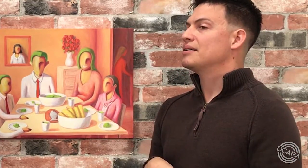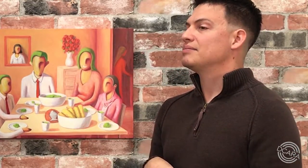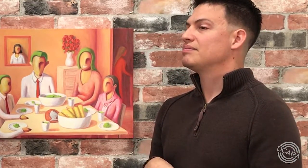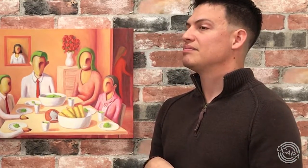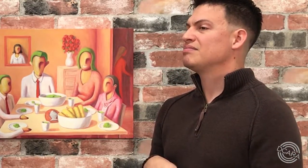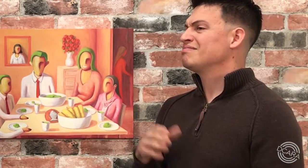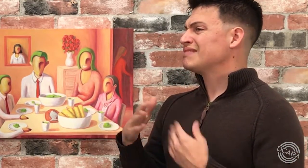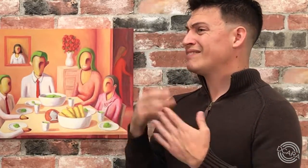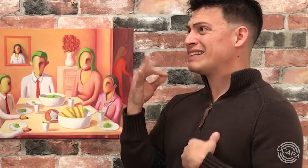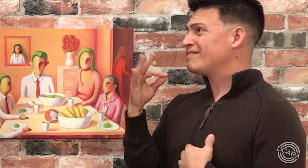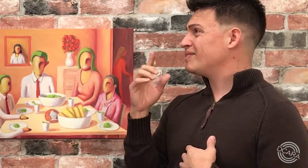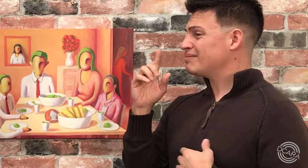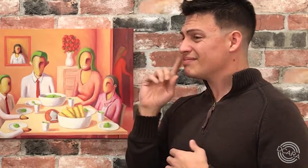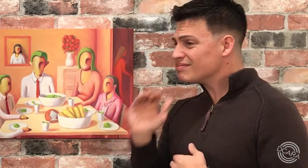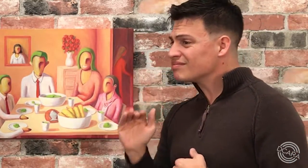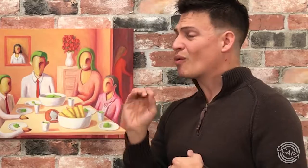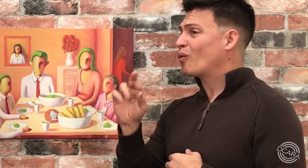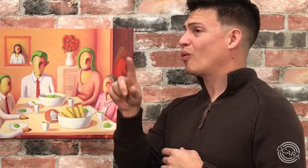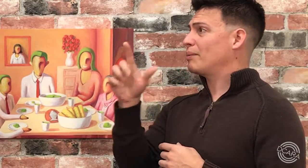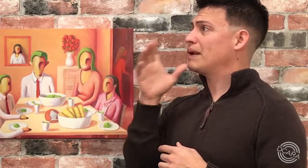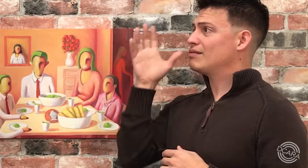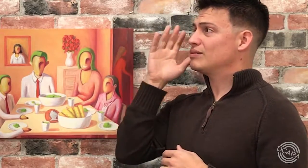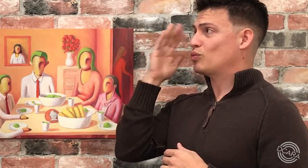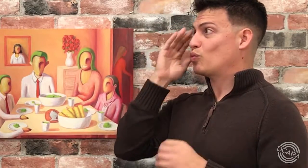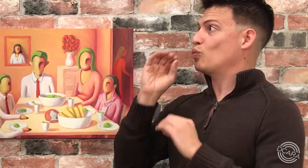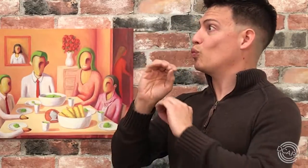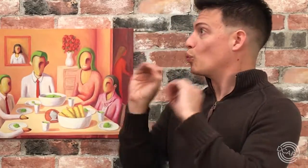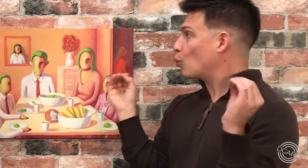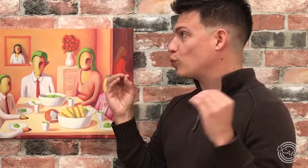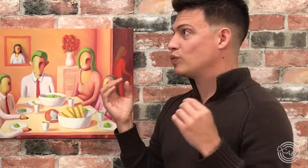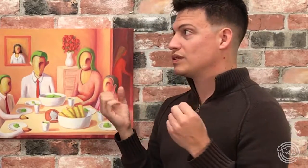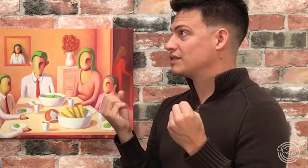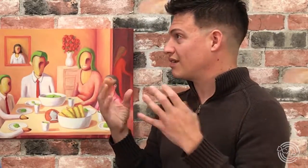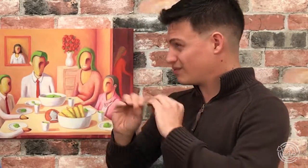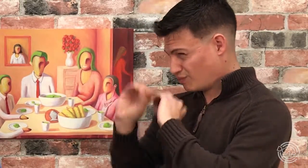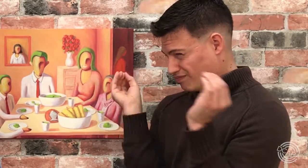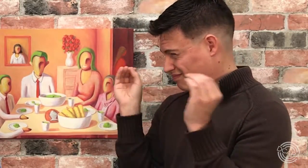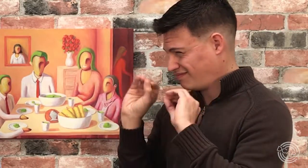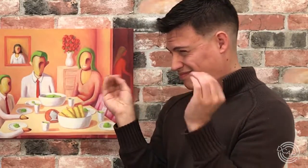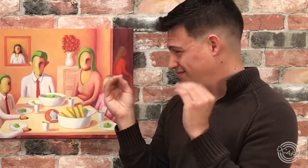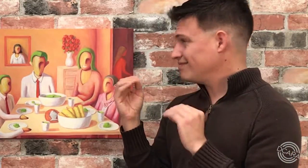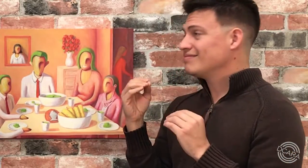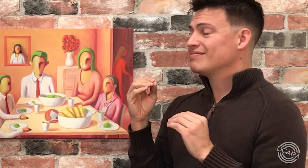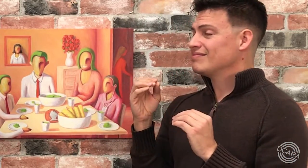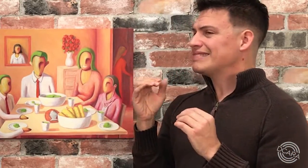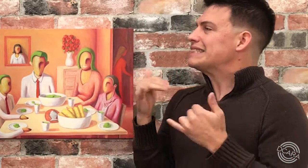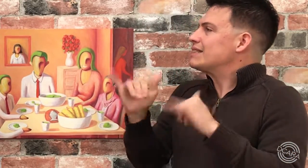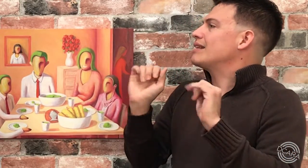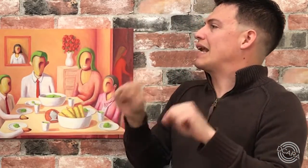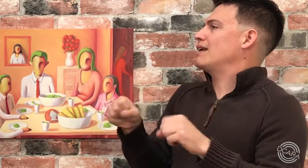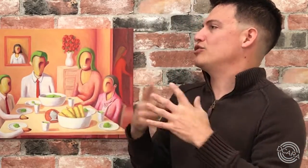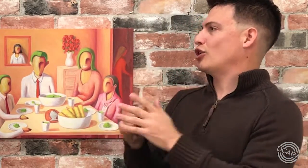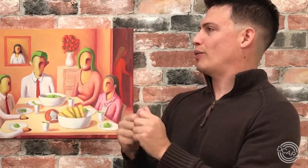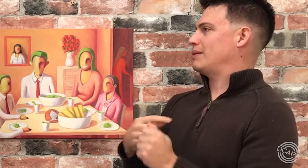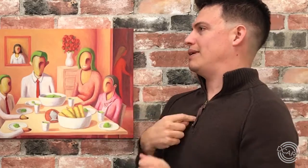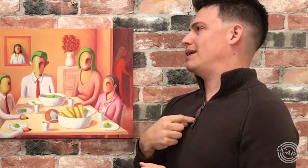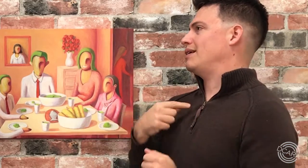Even if the Deaf child or the parents know no sign langauage at all, they can start with me.